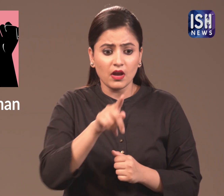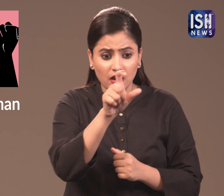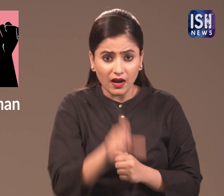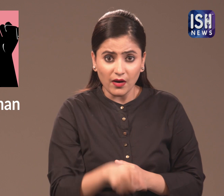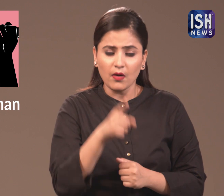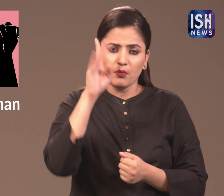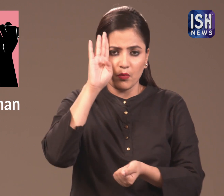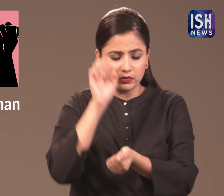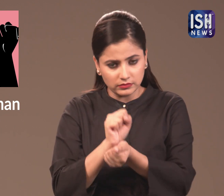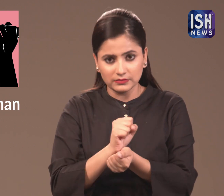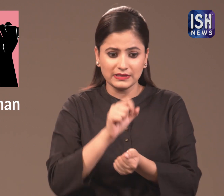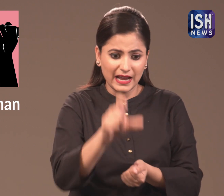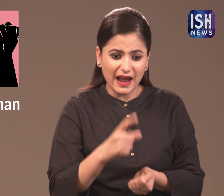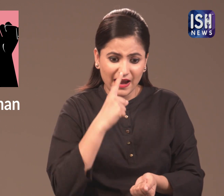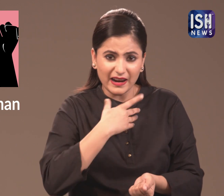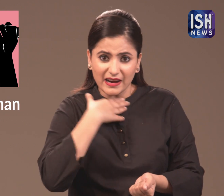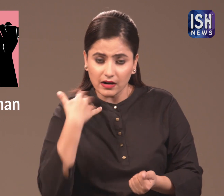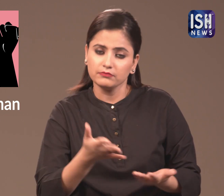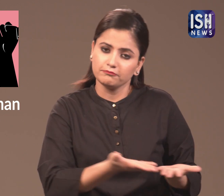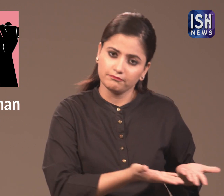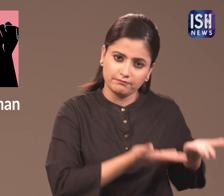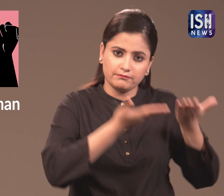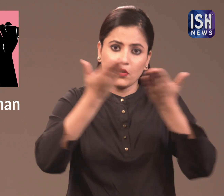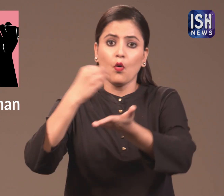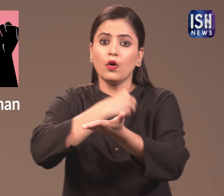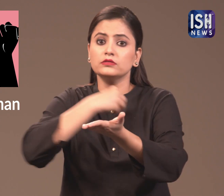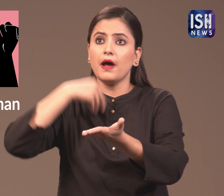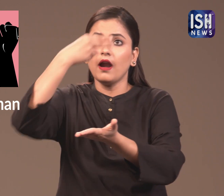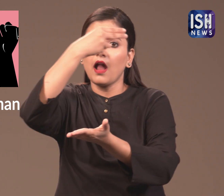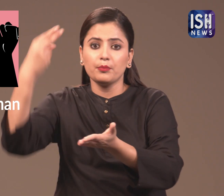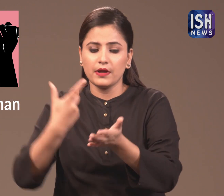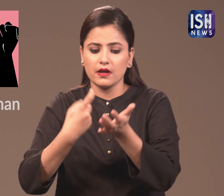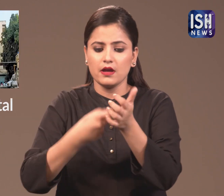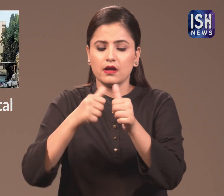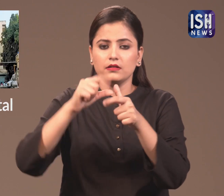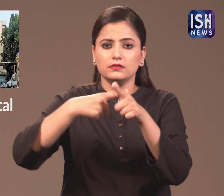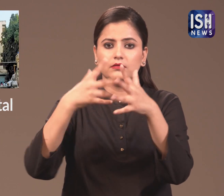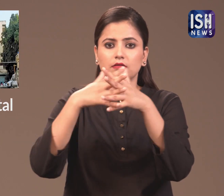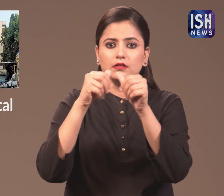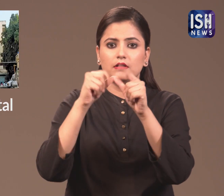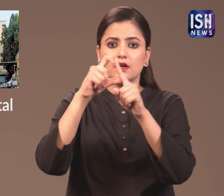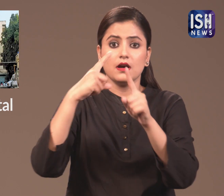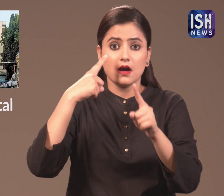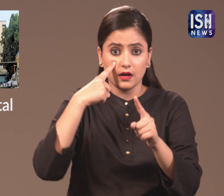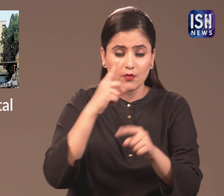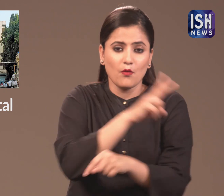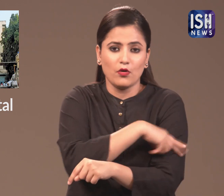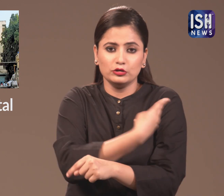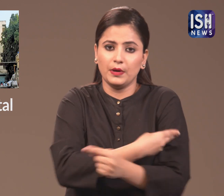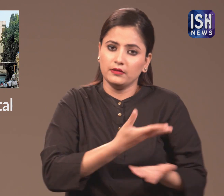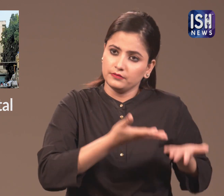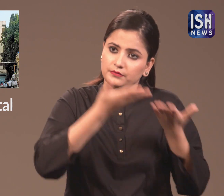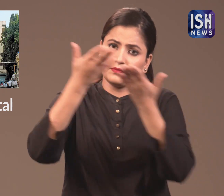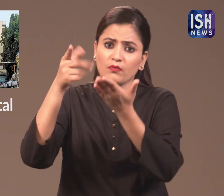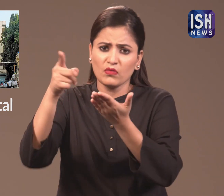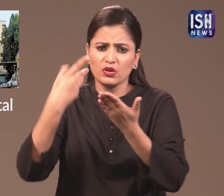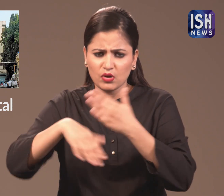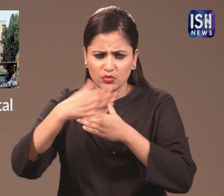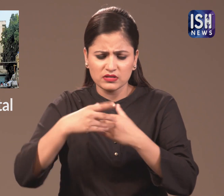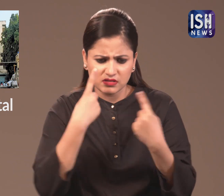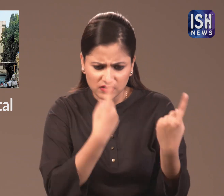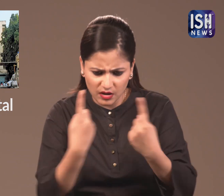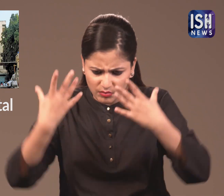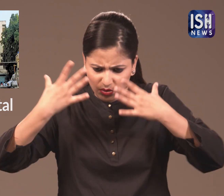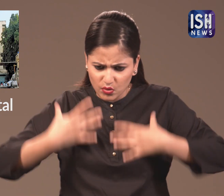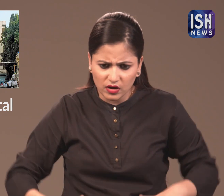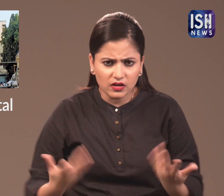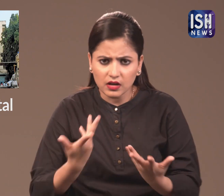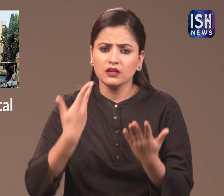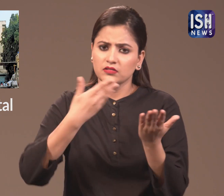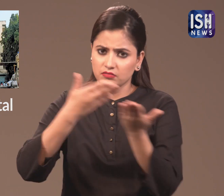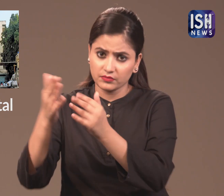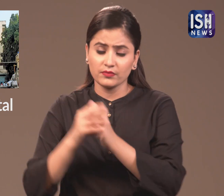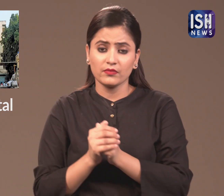Police have taken the body to Rajwadi Hospital for a post mortem.